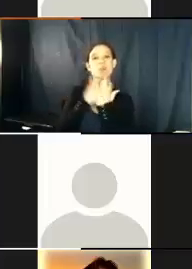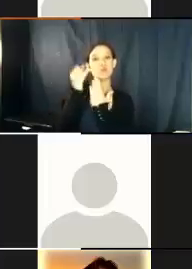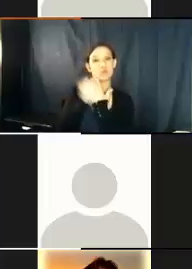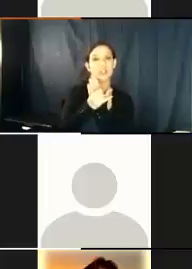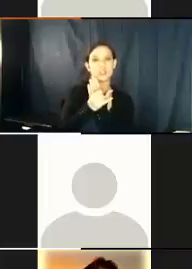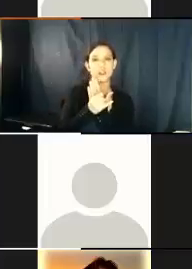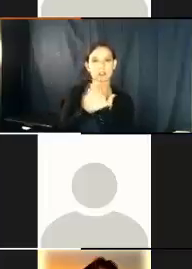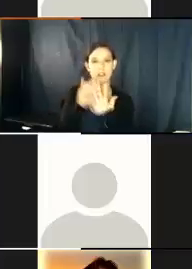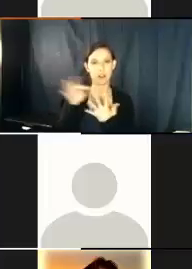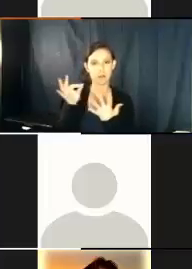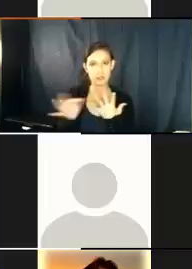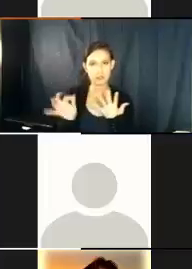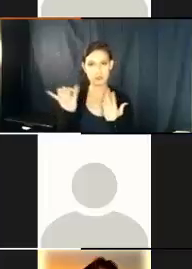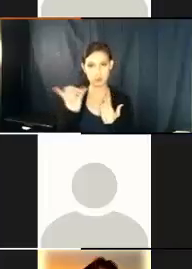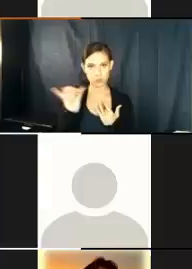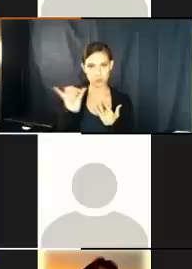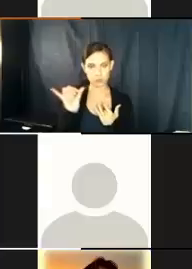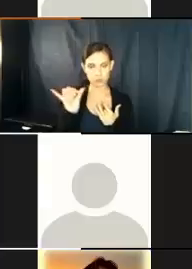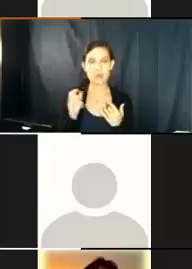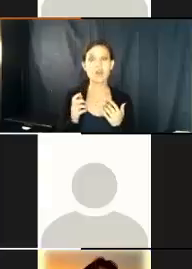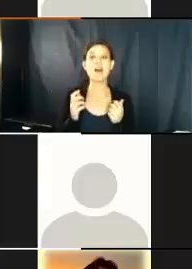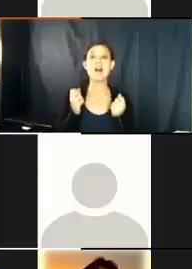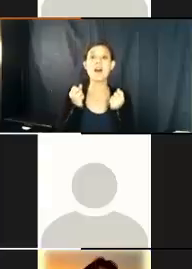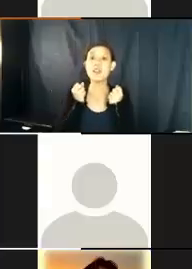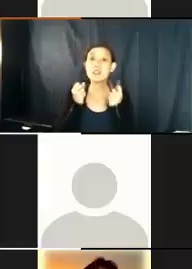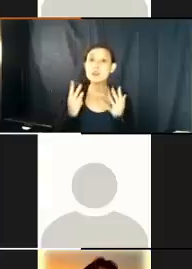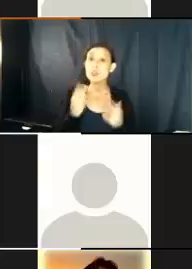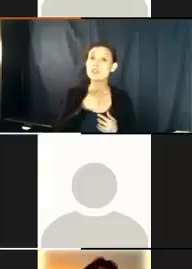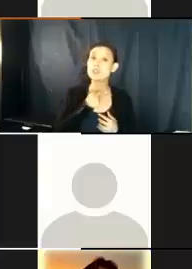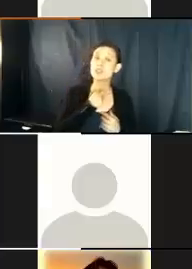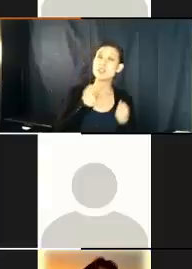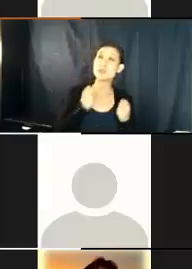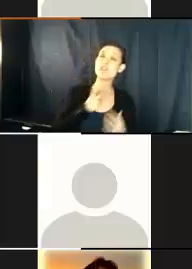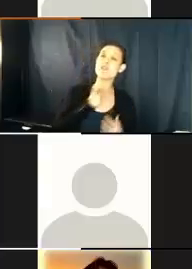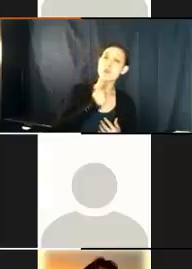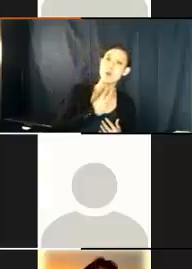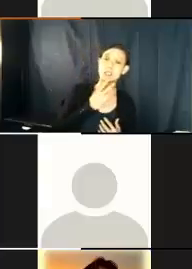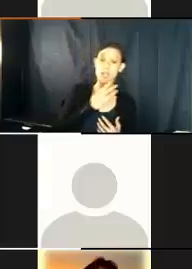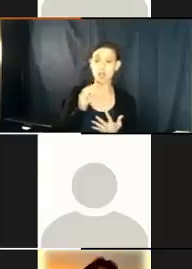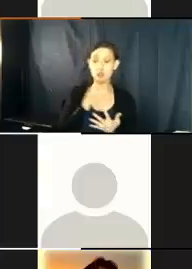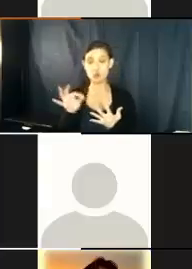As much voice and choice as you feel like you can give students, I think they take ownership